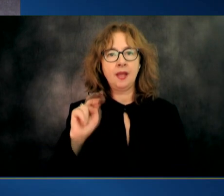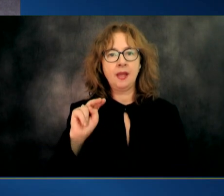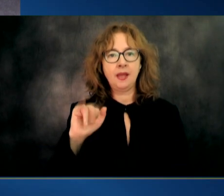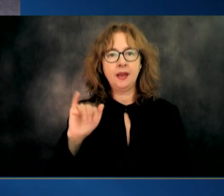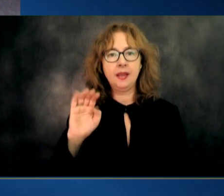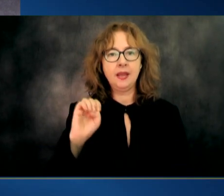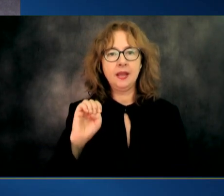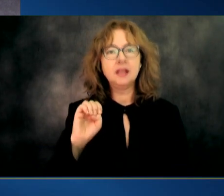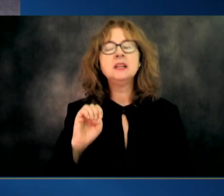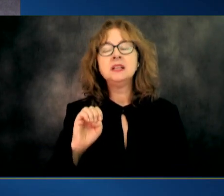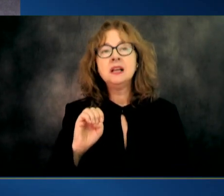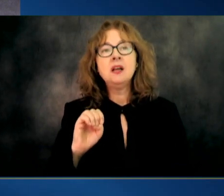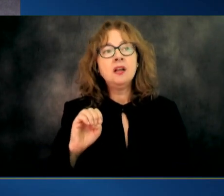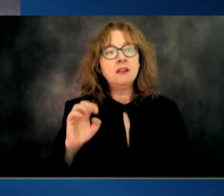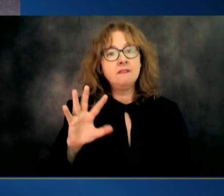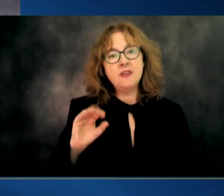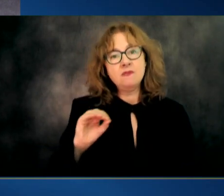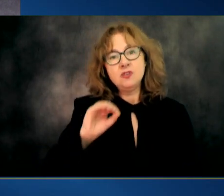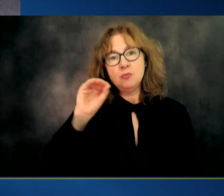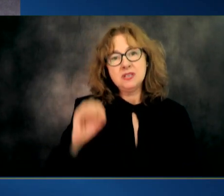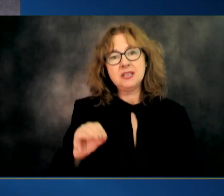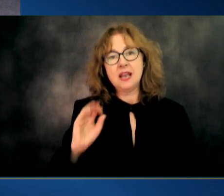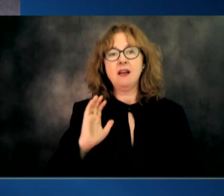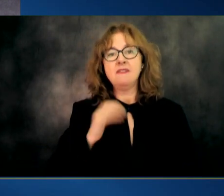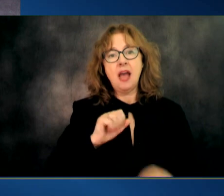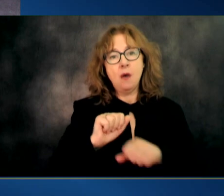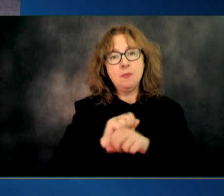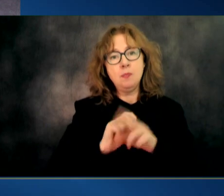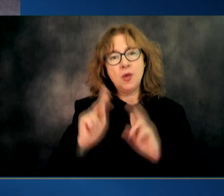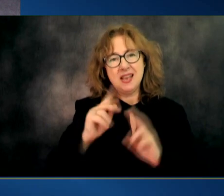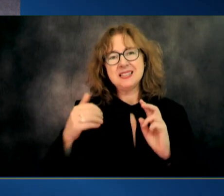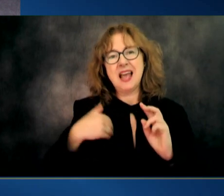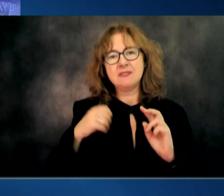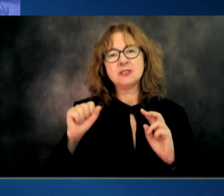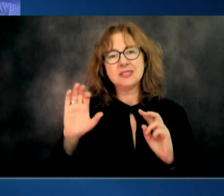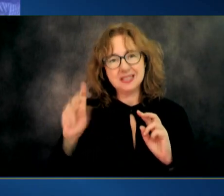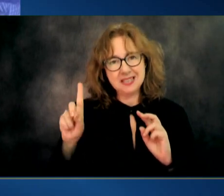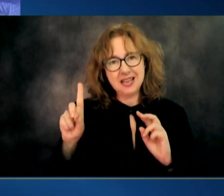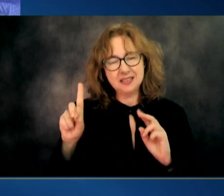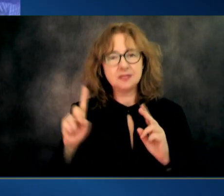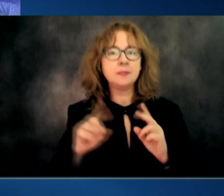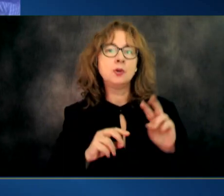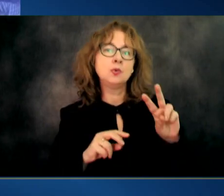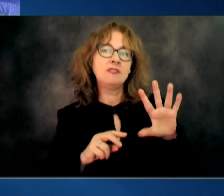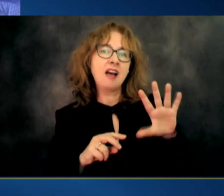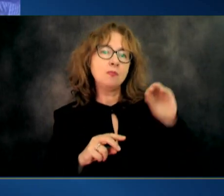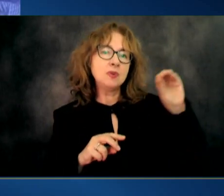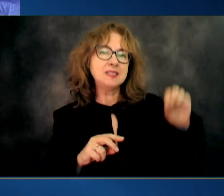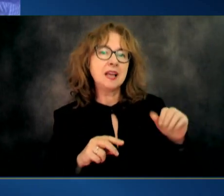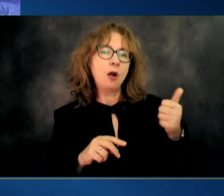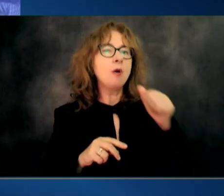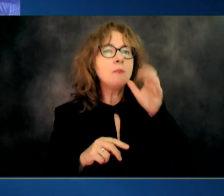have sickle cell disease. 25 percent of my employees are parents of warriors. My advocacy